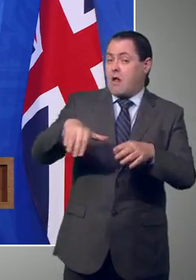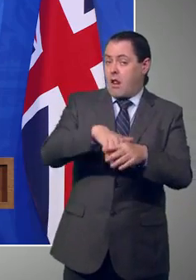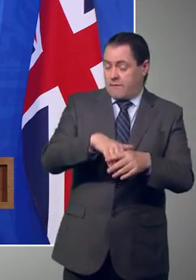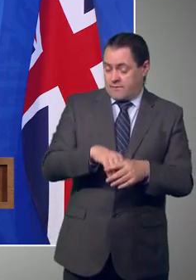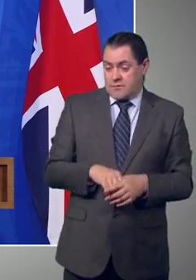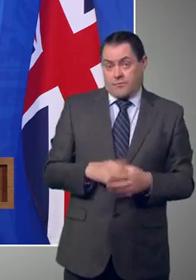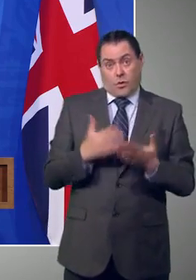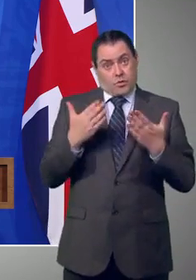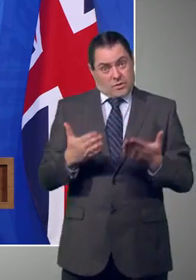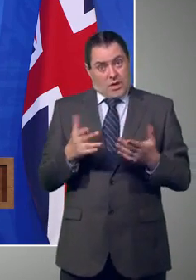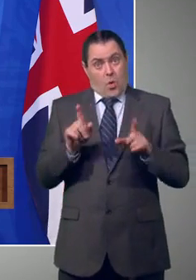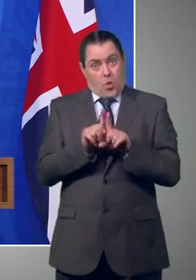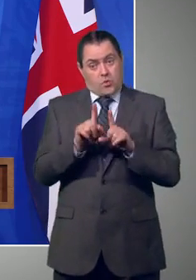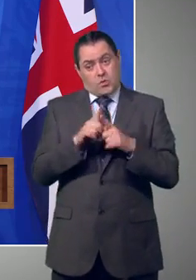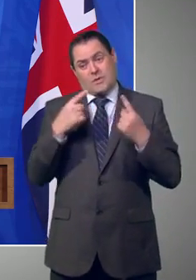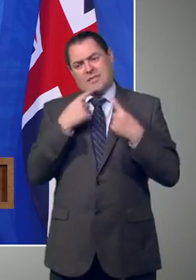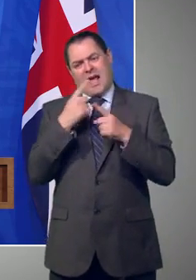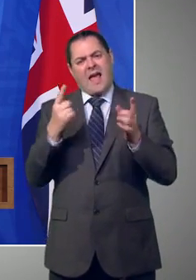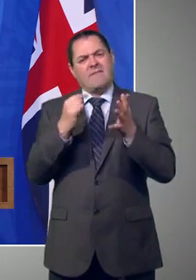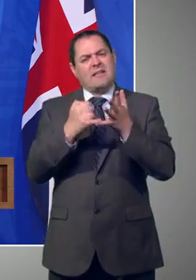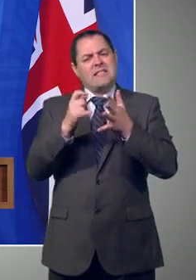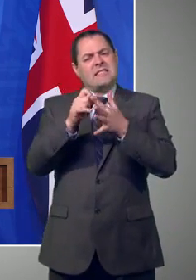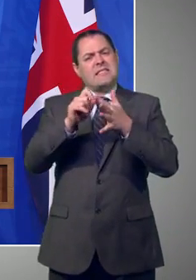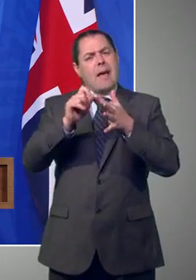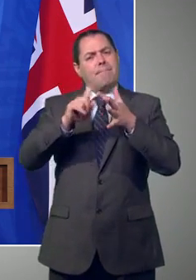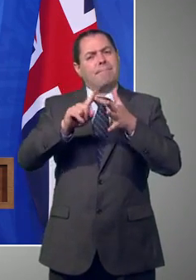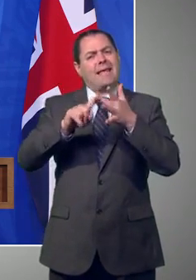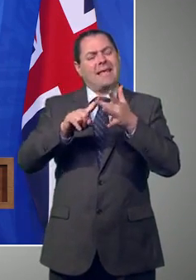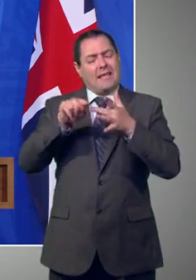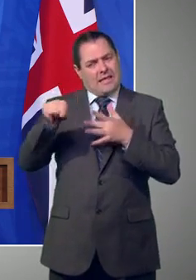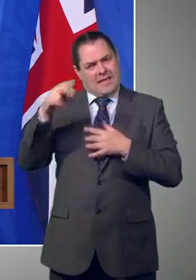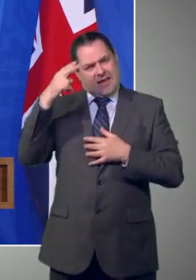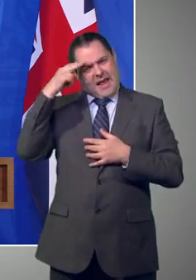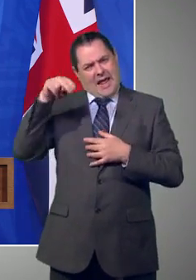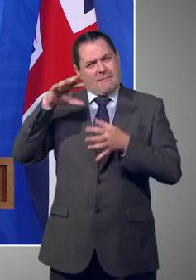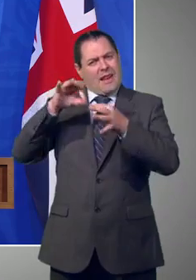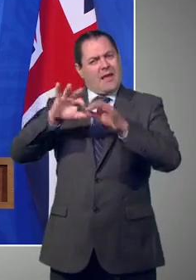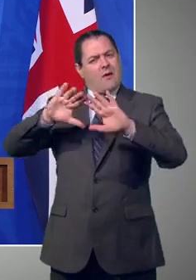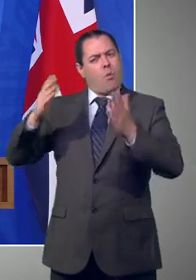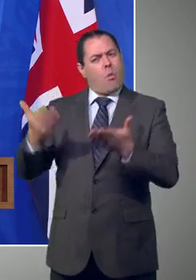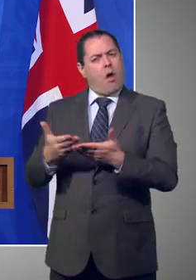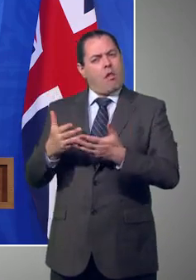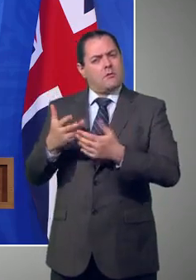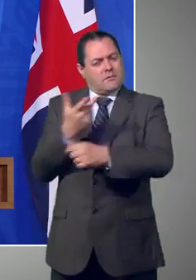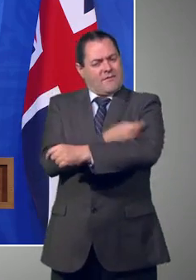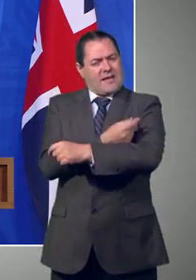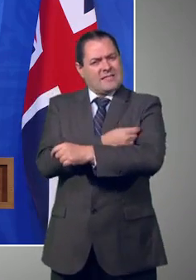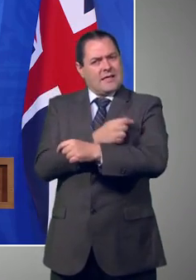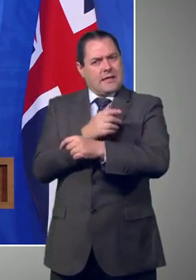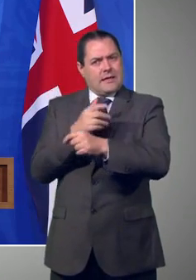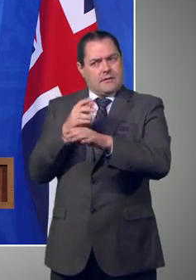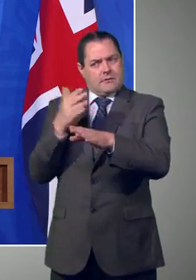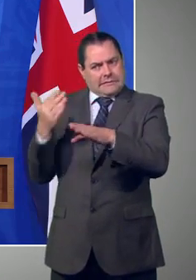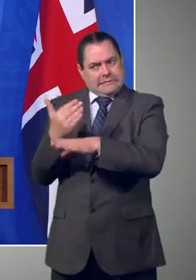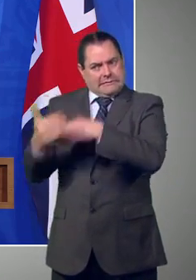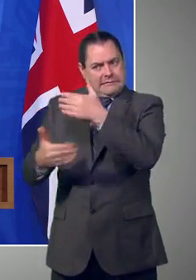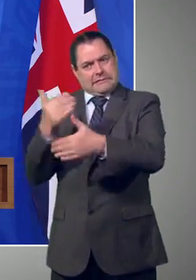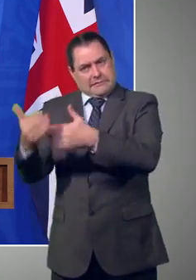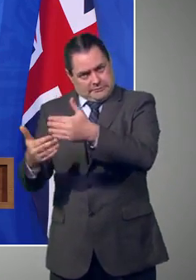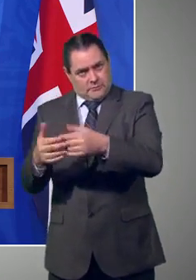that together with sepi the global vaccination effort we funded the expansion of another